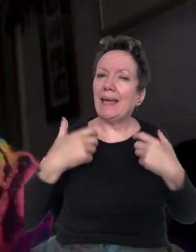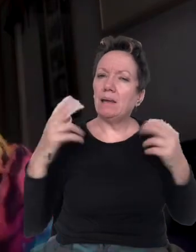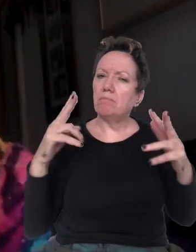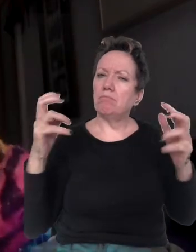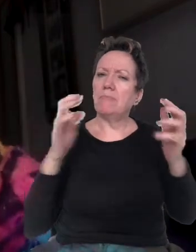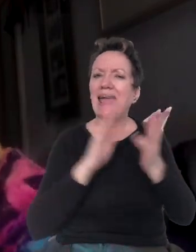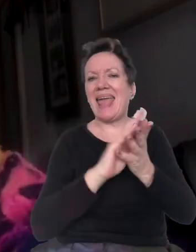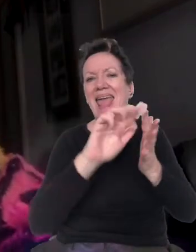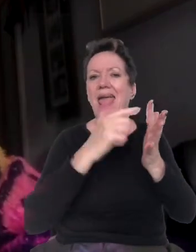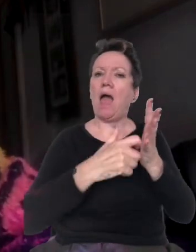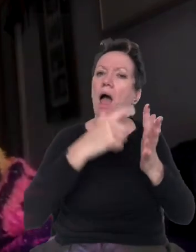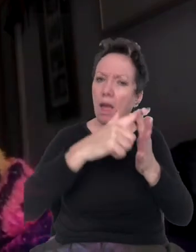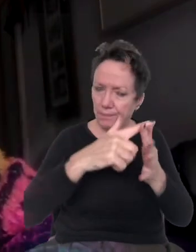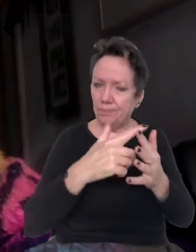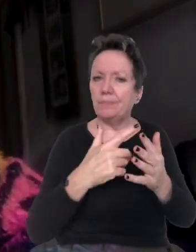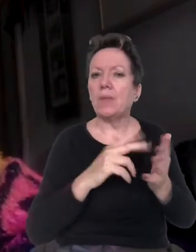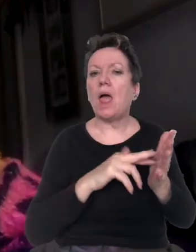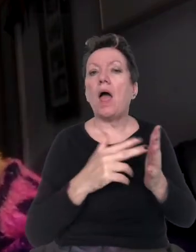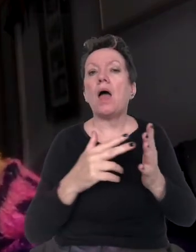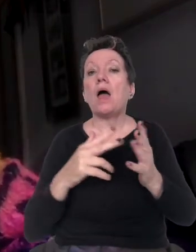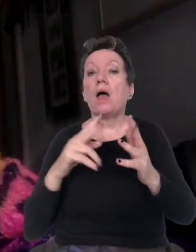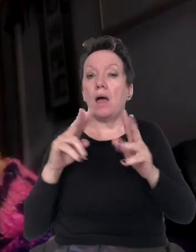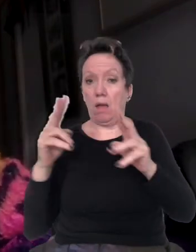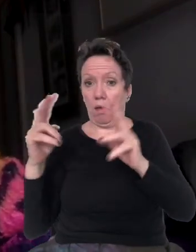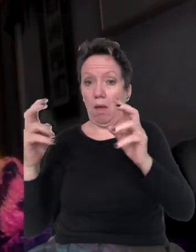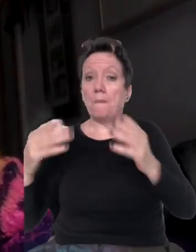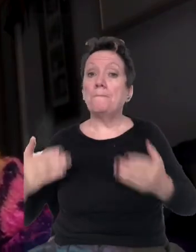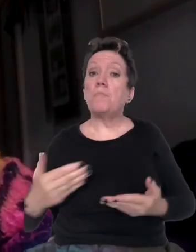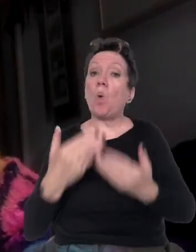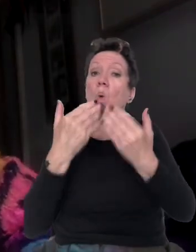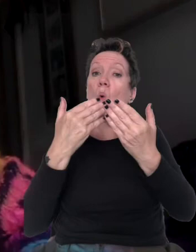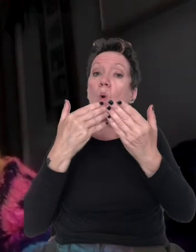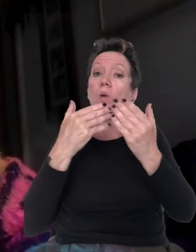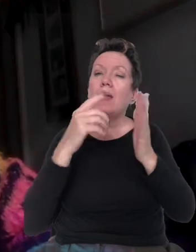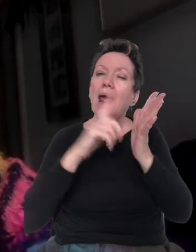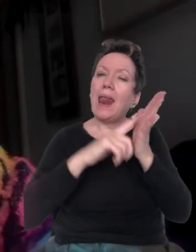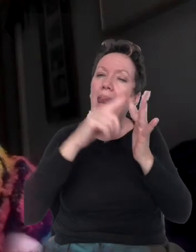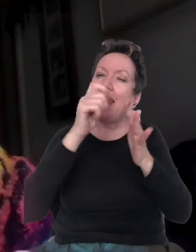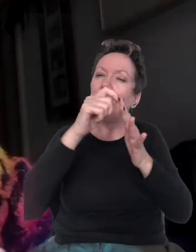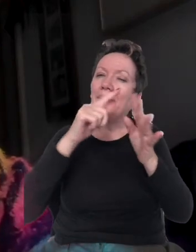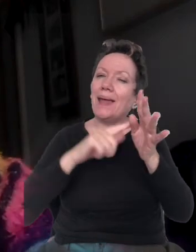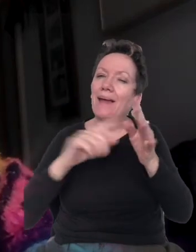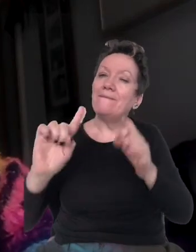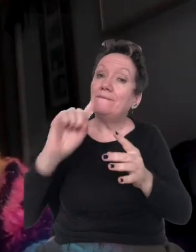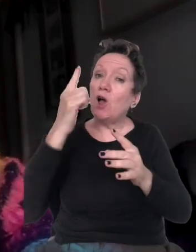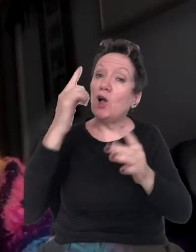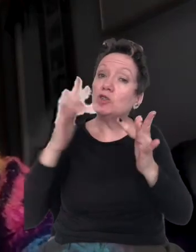was, um, born lippy did their first online performance, which had live.